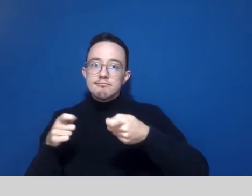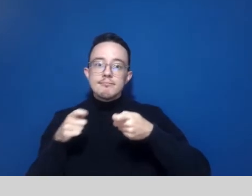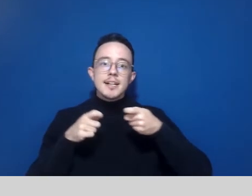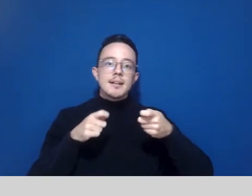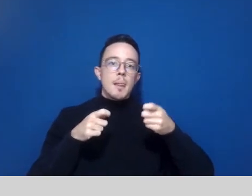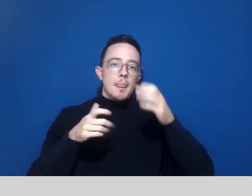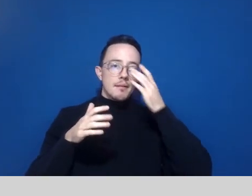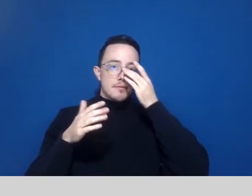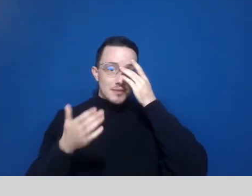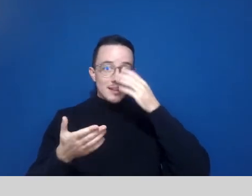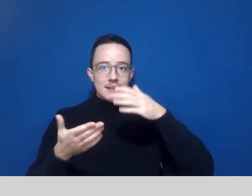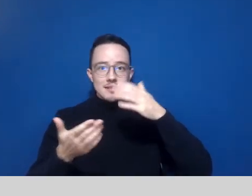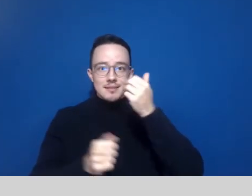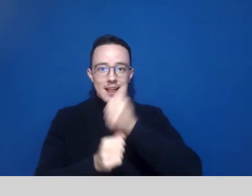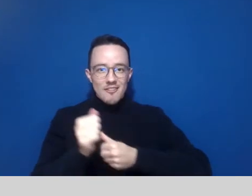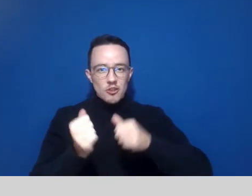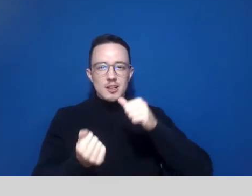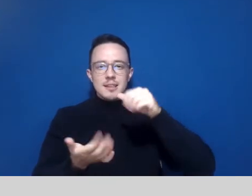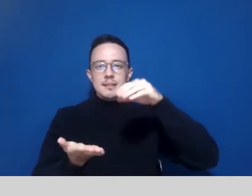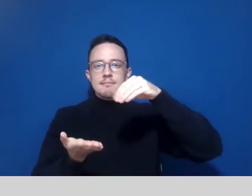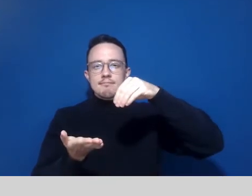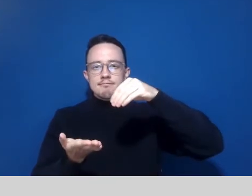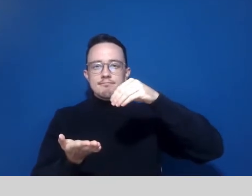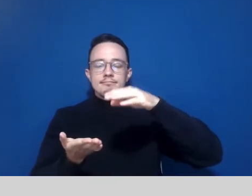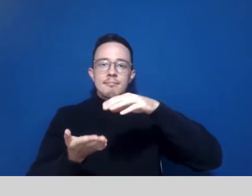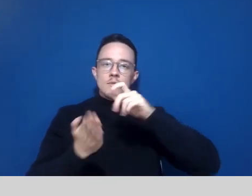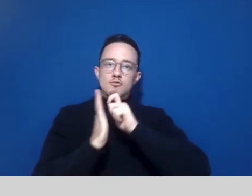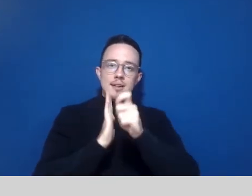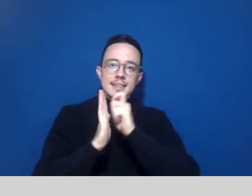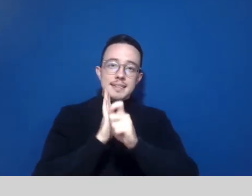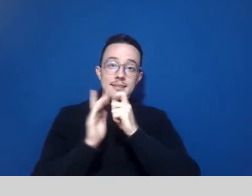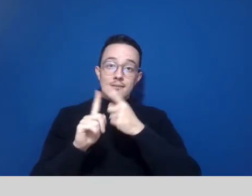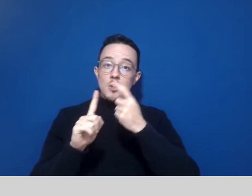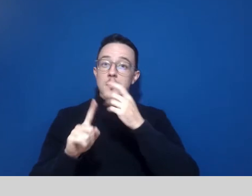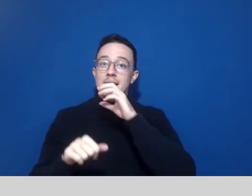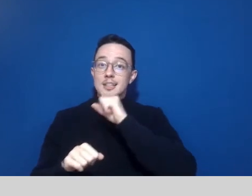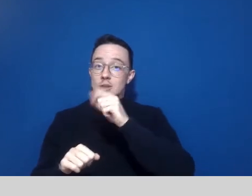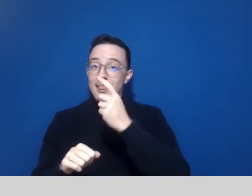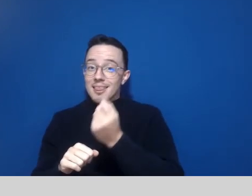He scanned every document he's ever written from the age of 11.